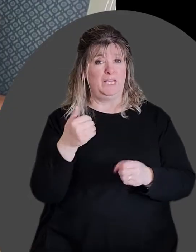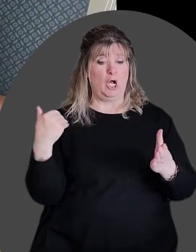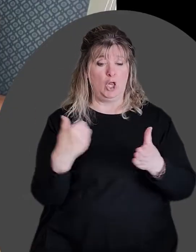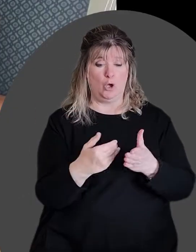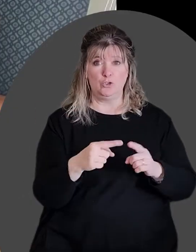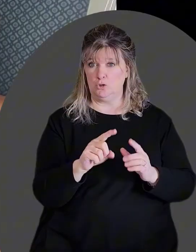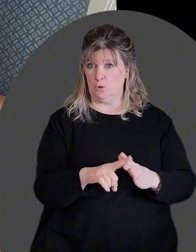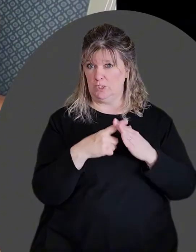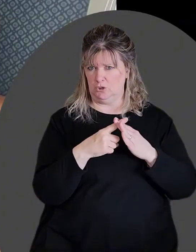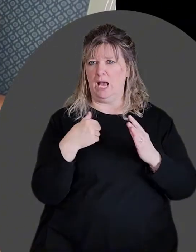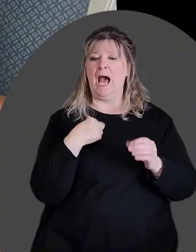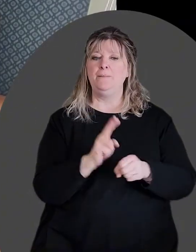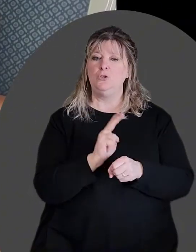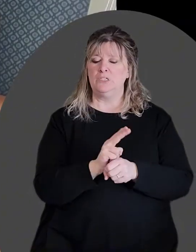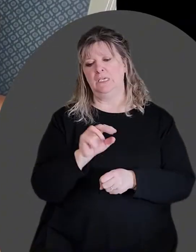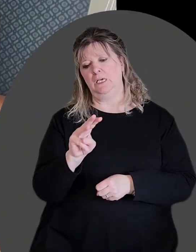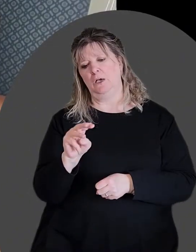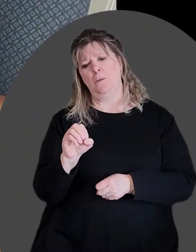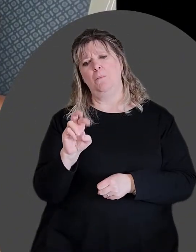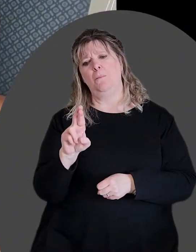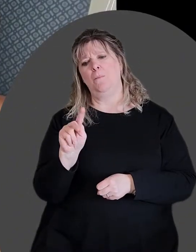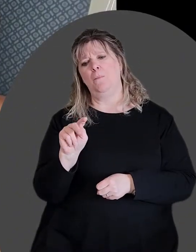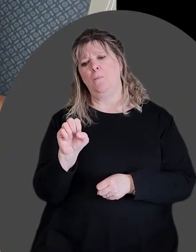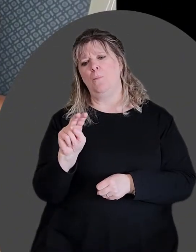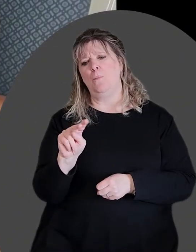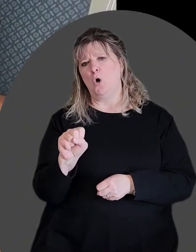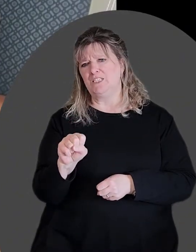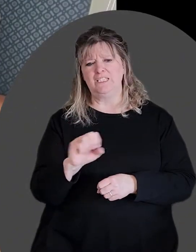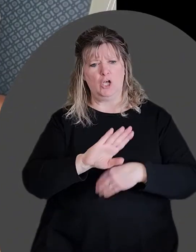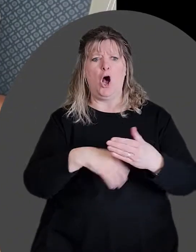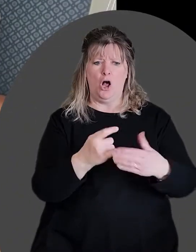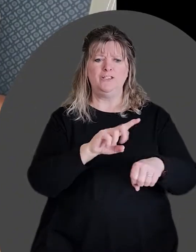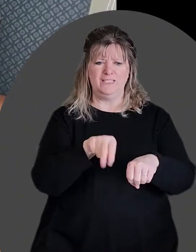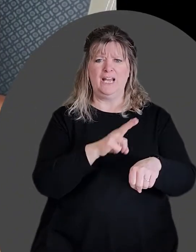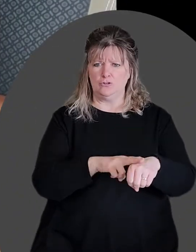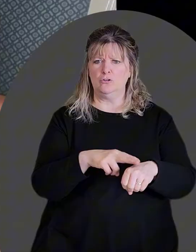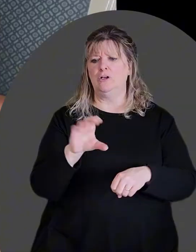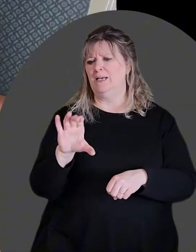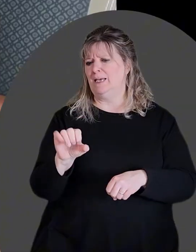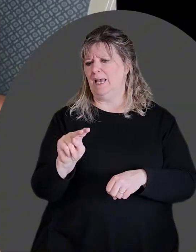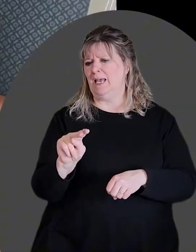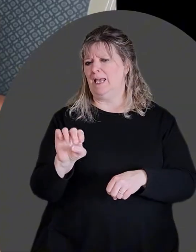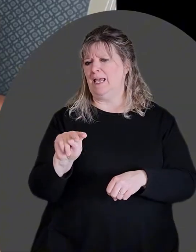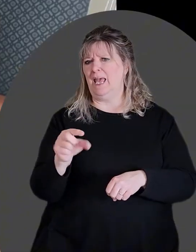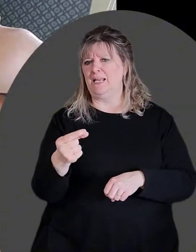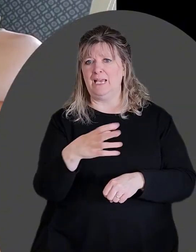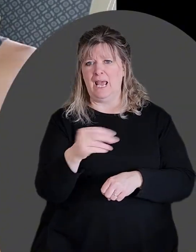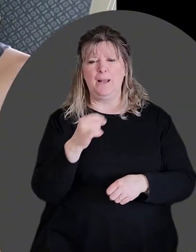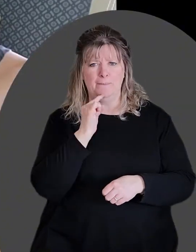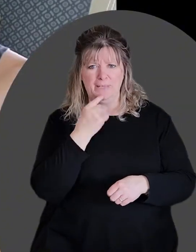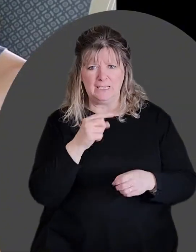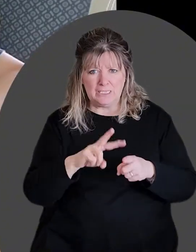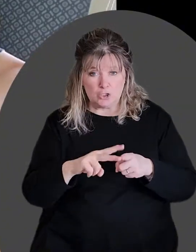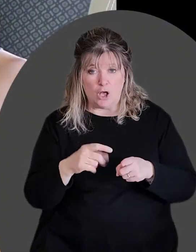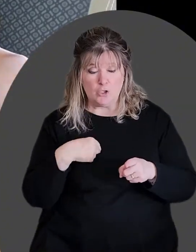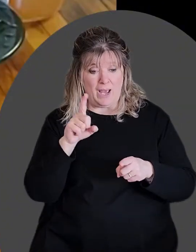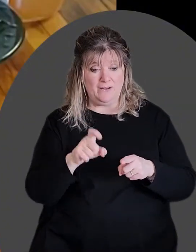I'm using Morton's all natural canning and pickling salt I need to measure out one and 1/2 ounces